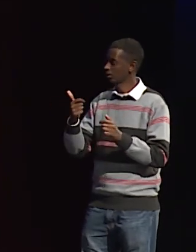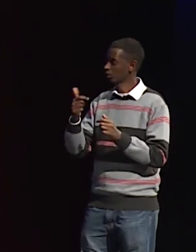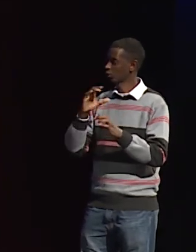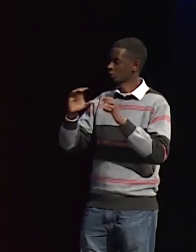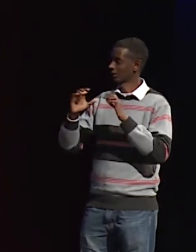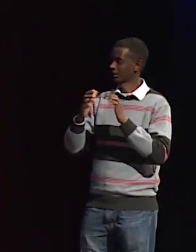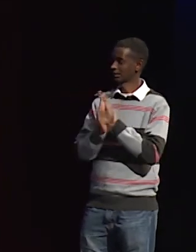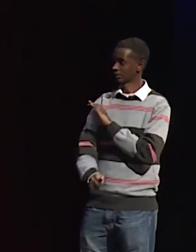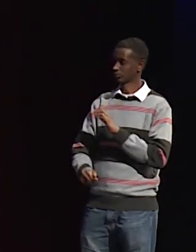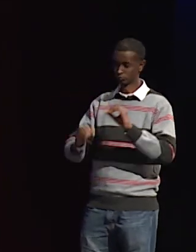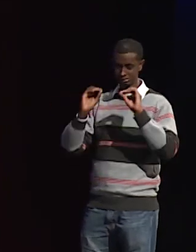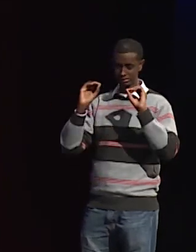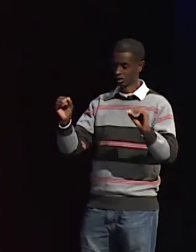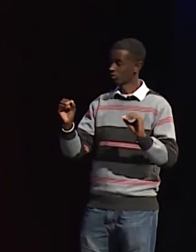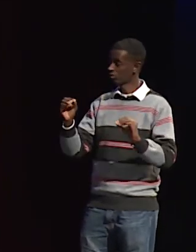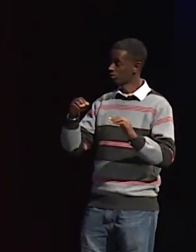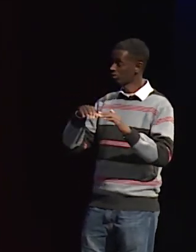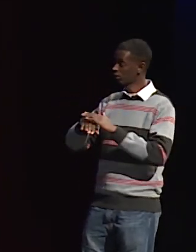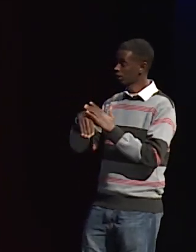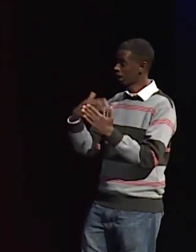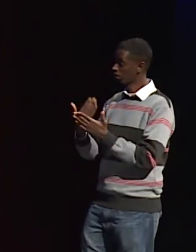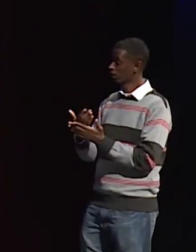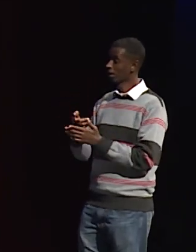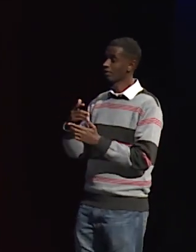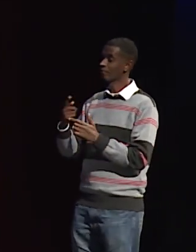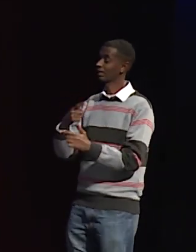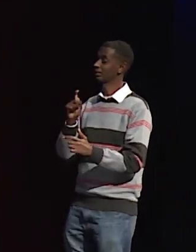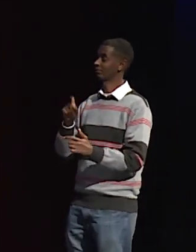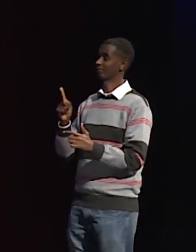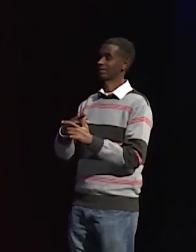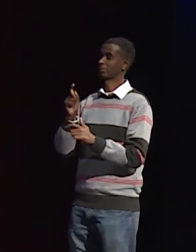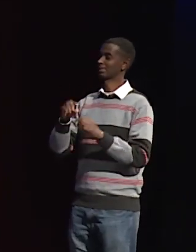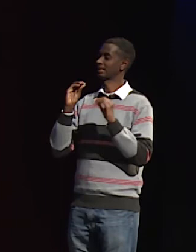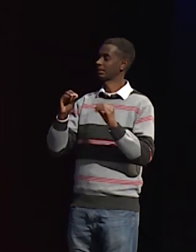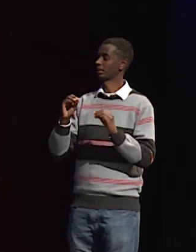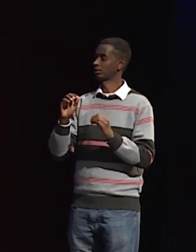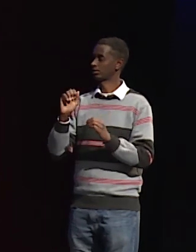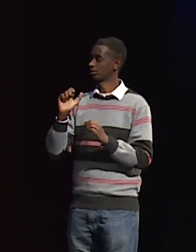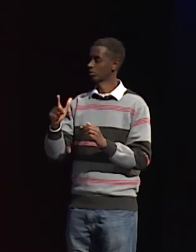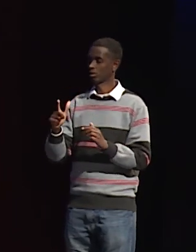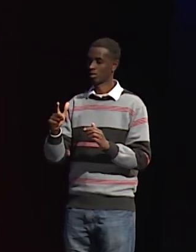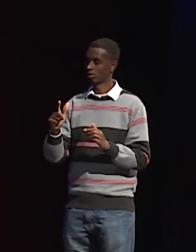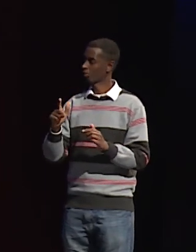and they do this without any type of communication access.